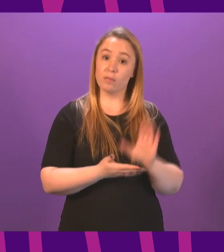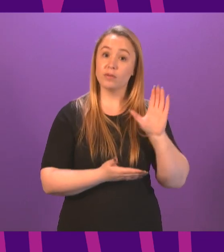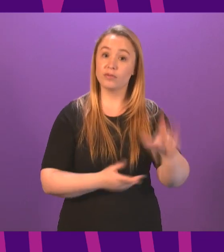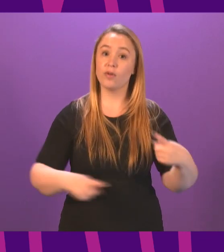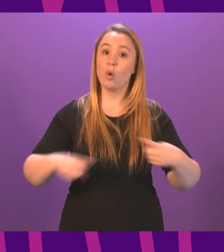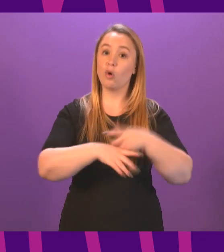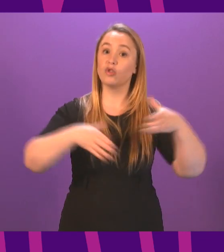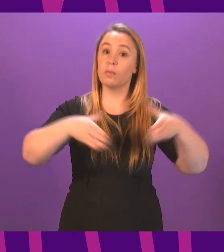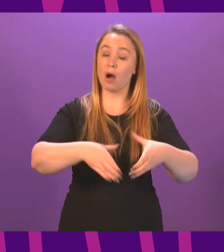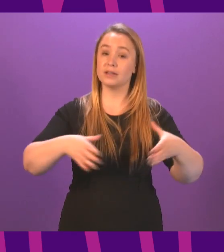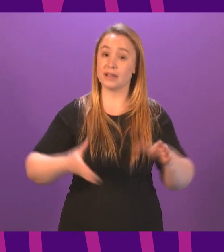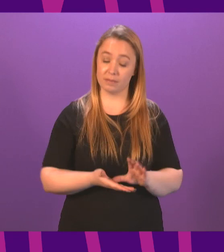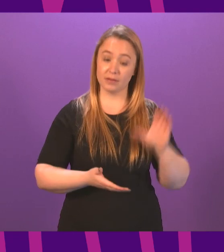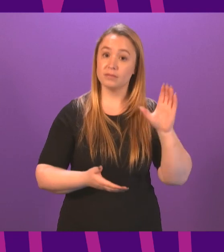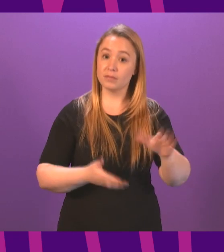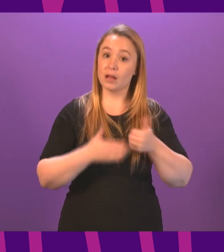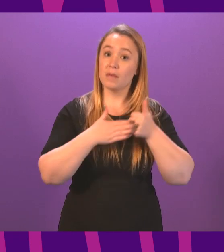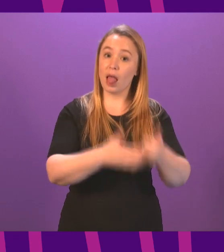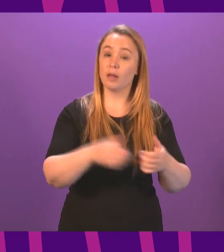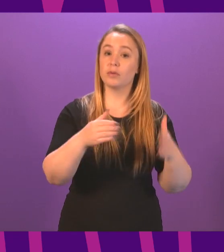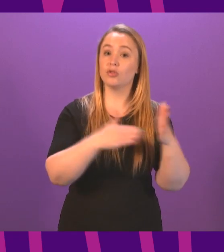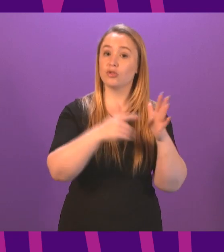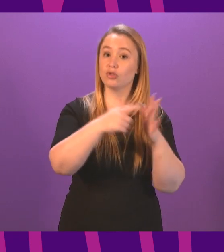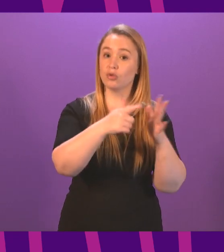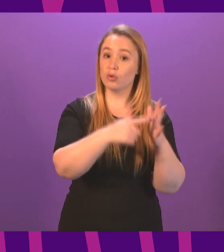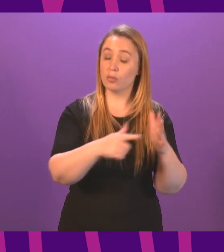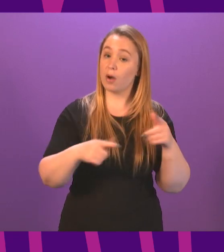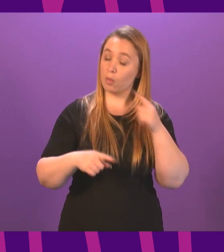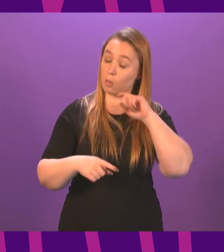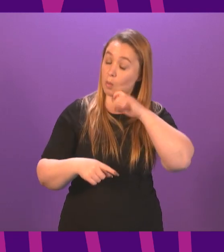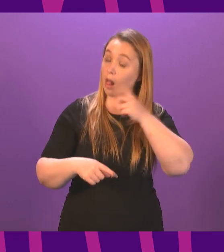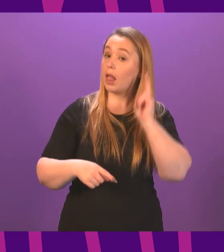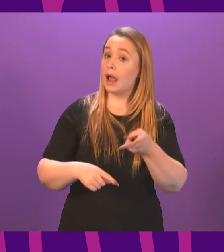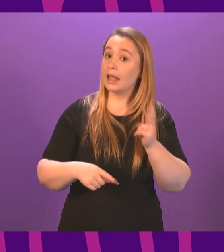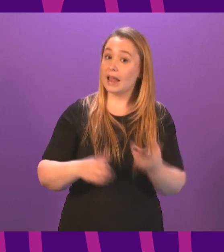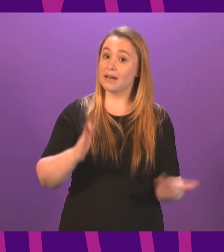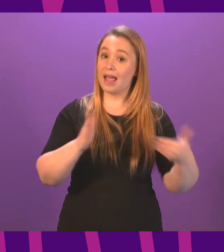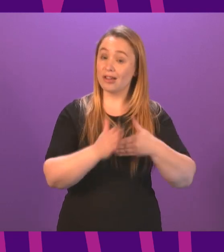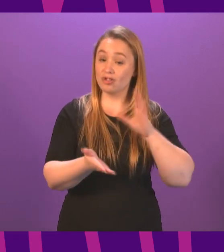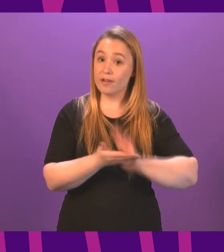Government now back the investment that was made by the Parliament by extending further emergency funding to tide the zoo over through the winter months?